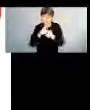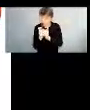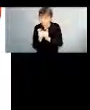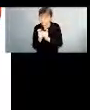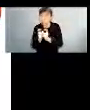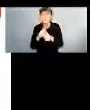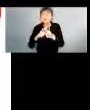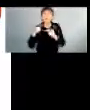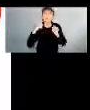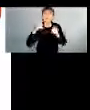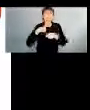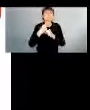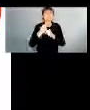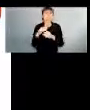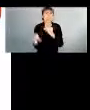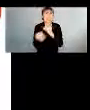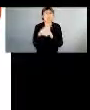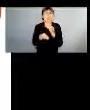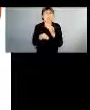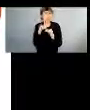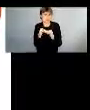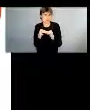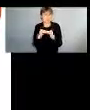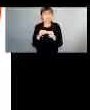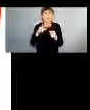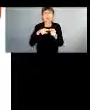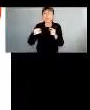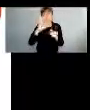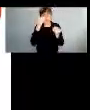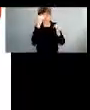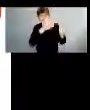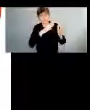to your application or let the assessment committee know depending on where we are at